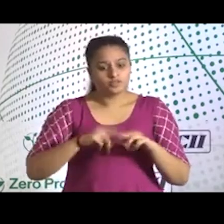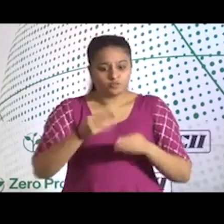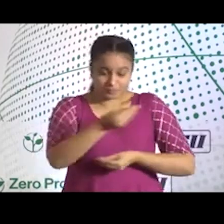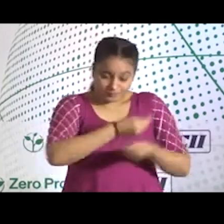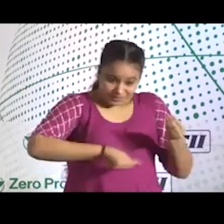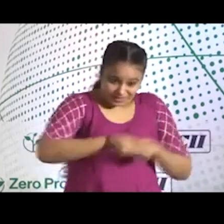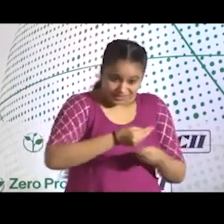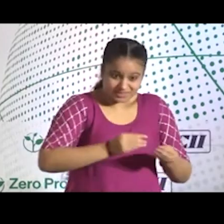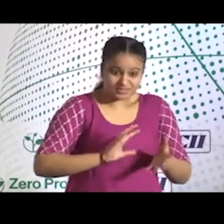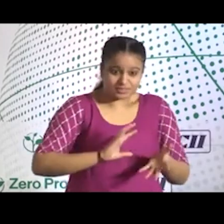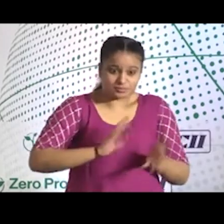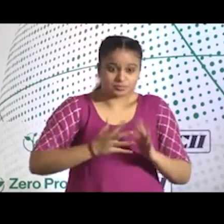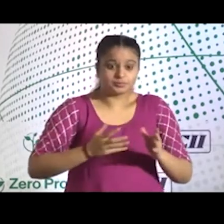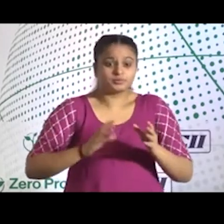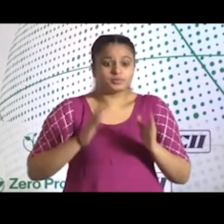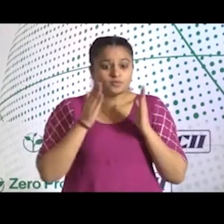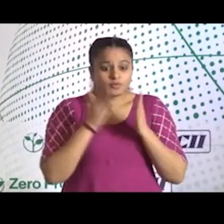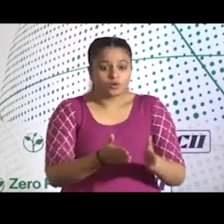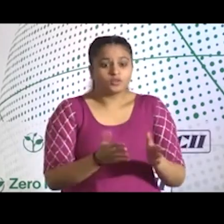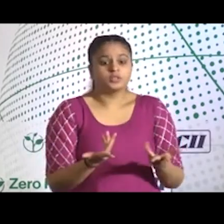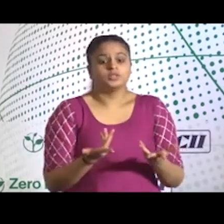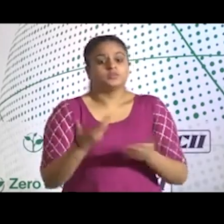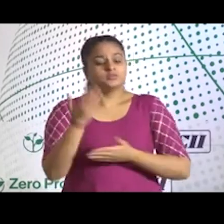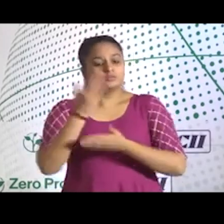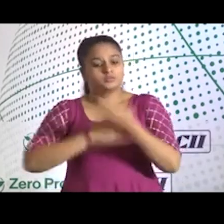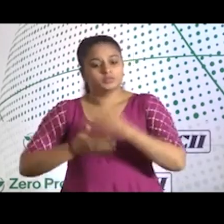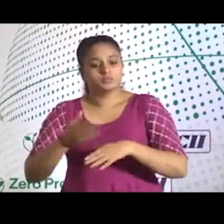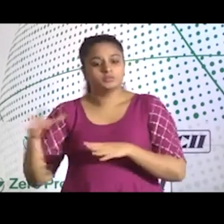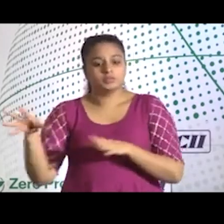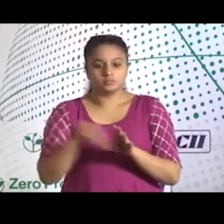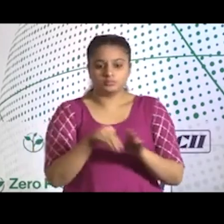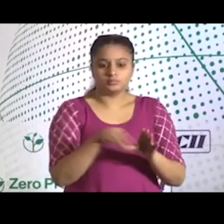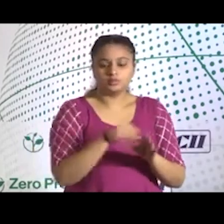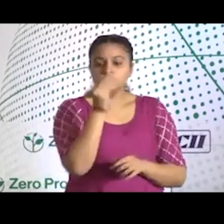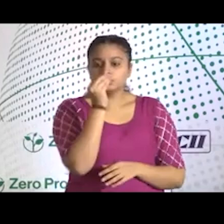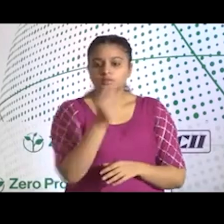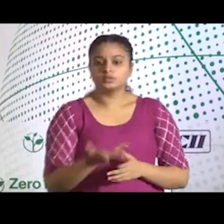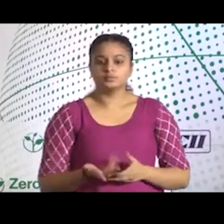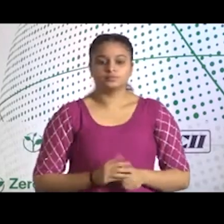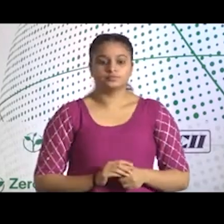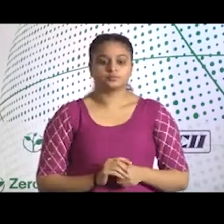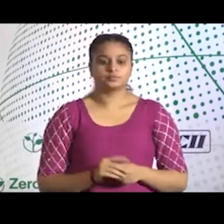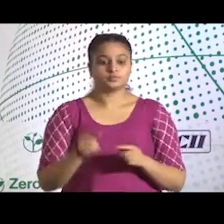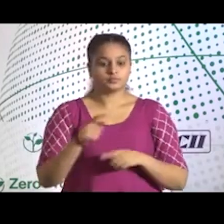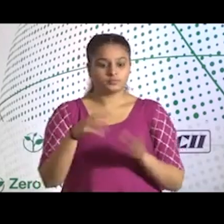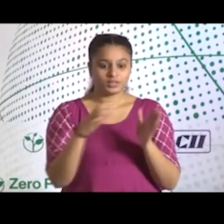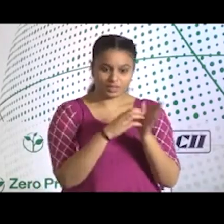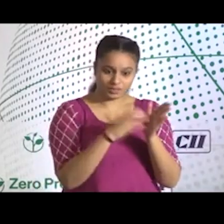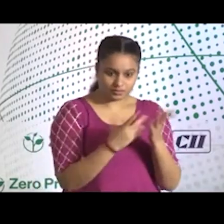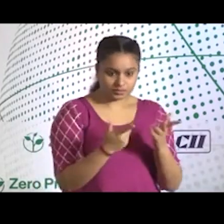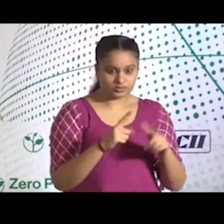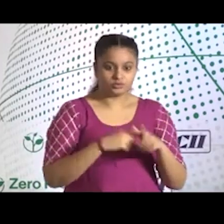or to develop those product services so or to create those kind of roles. So I'll give you an example.